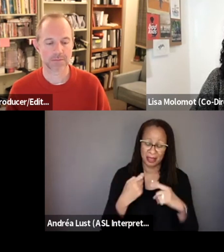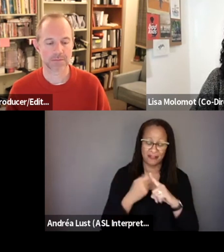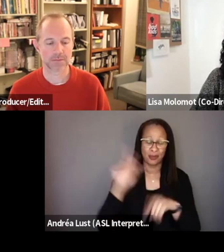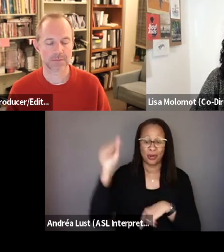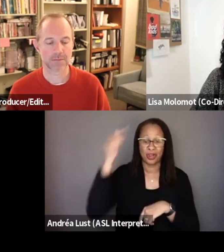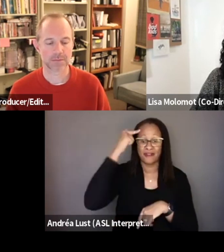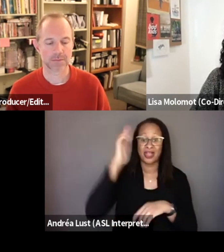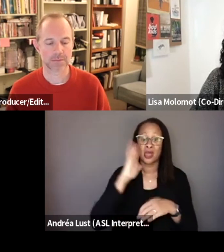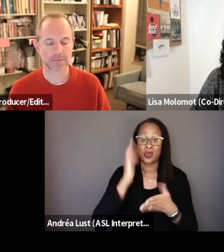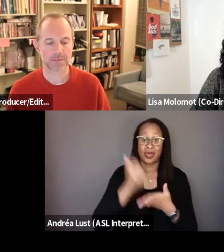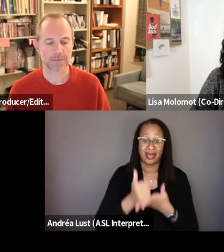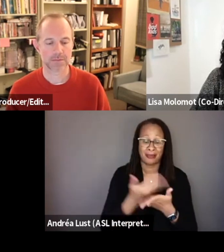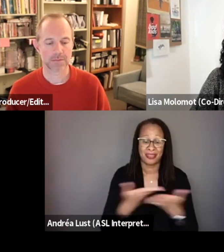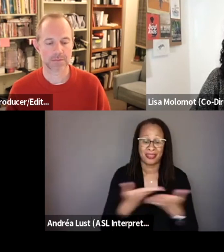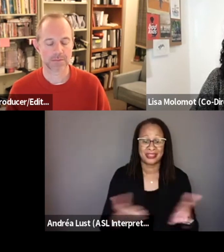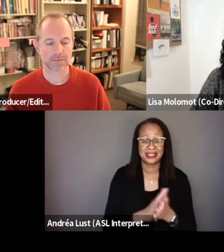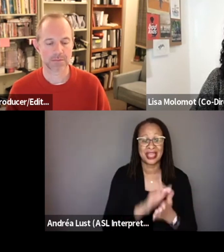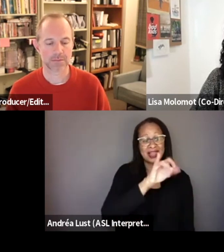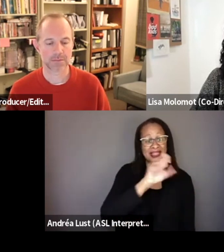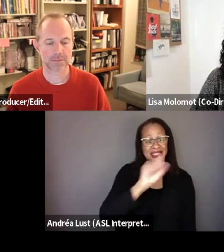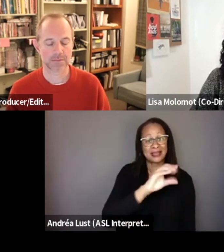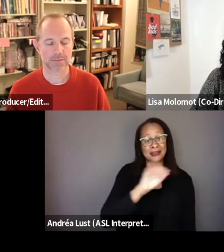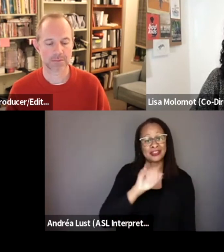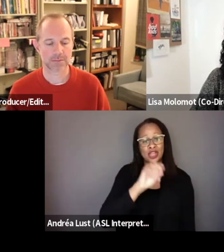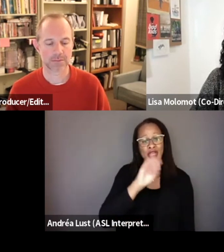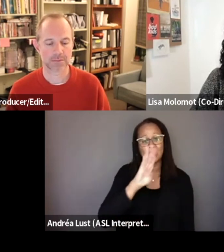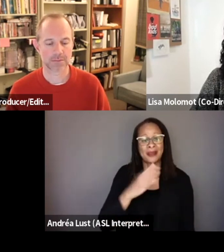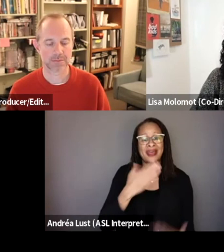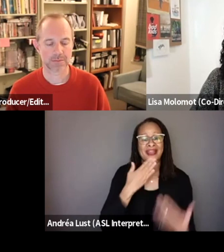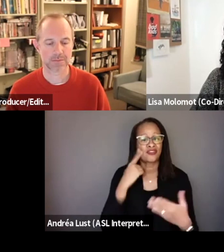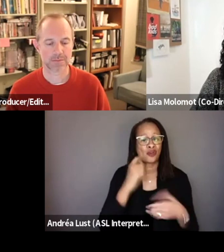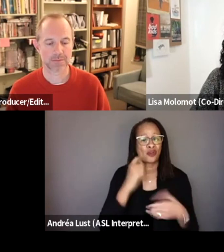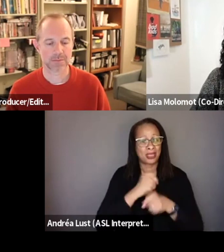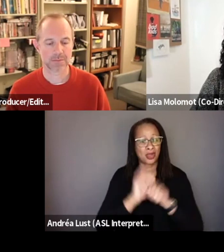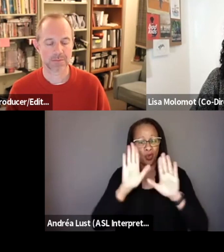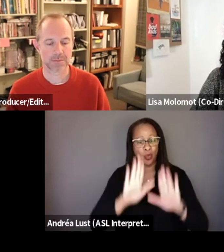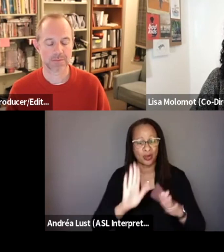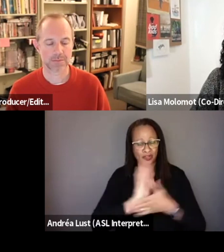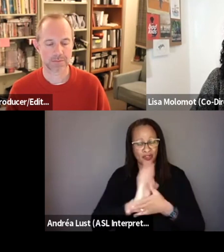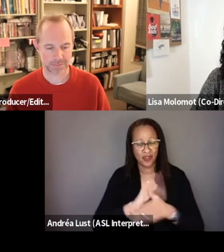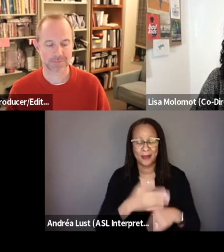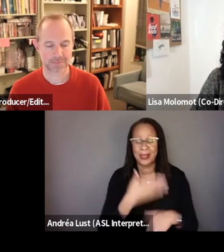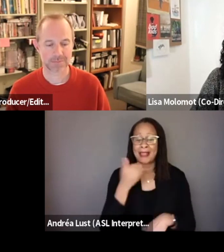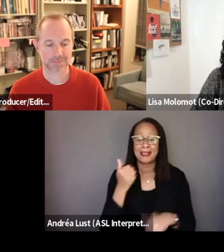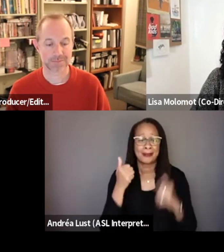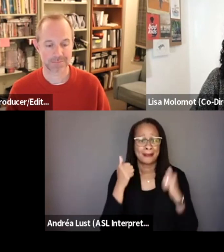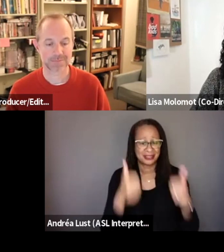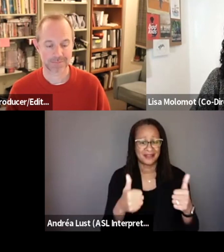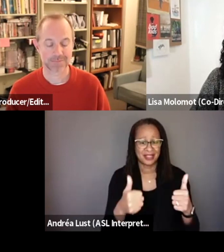And Lisa and Jacob, thank you for making this wonderful film and certainly the best of luck in getting it seen far and wide.